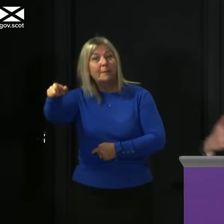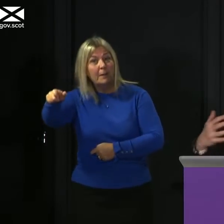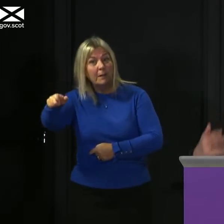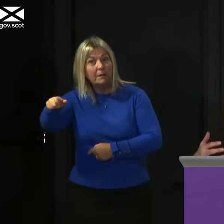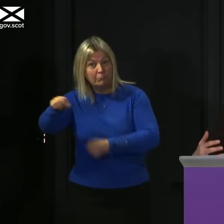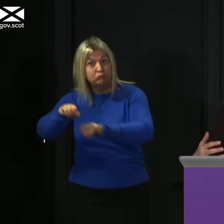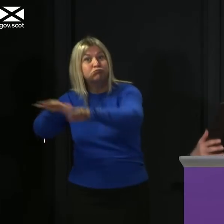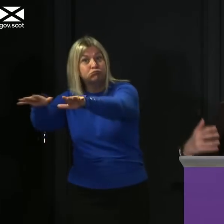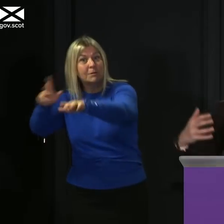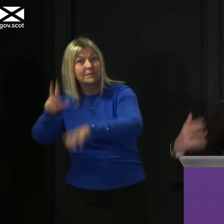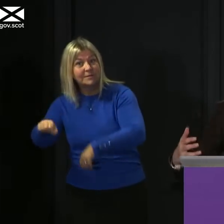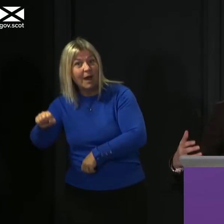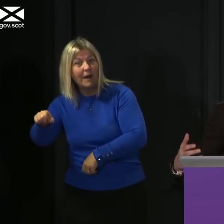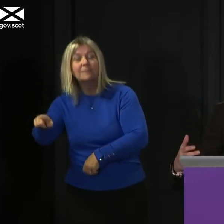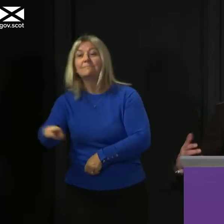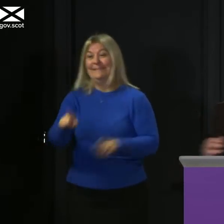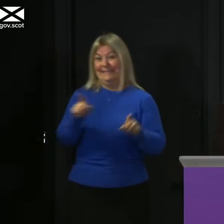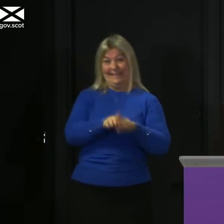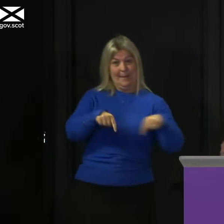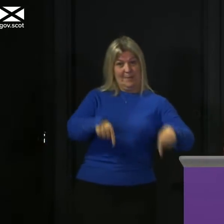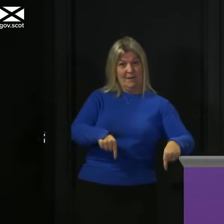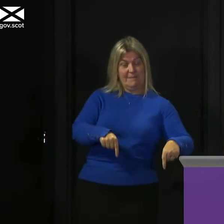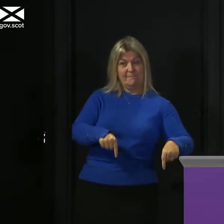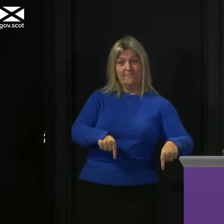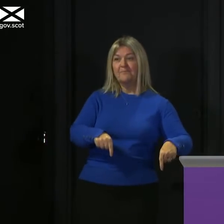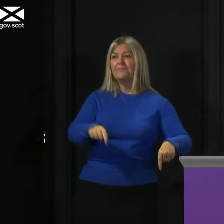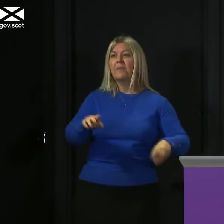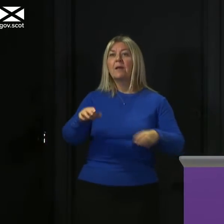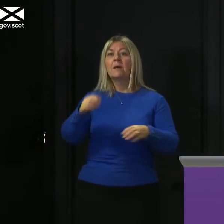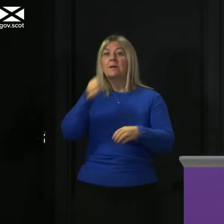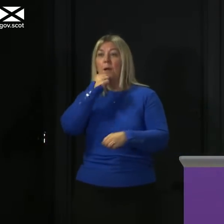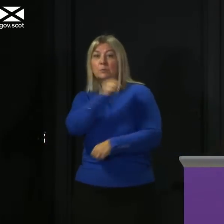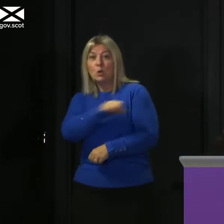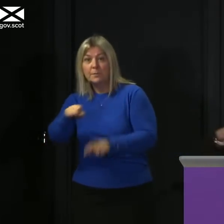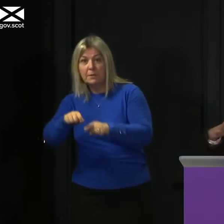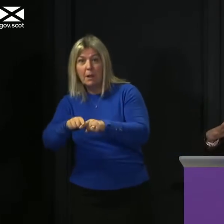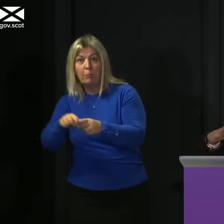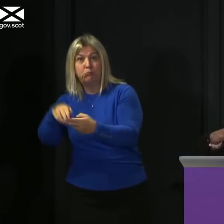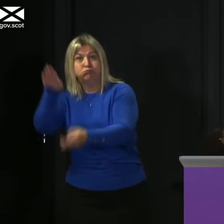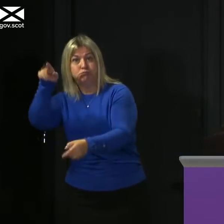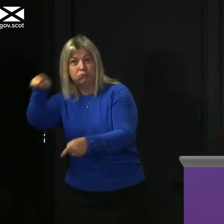seeing hospital cases or deaths rising, we do not have to worry about it. But what started to happen